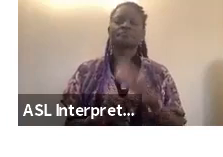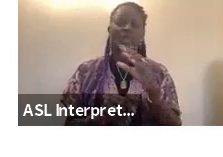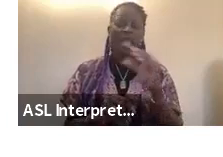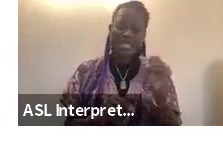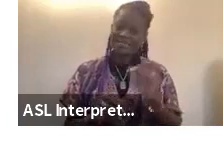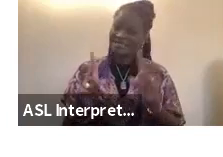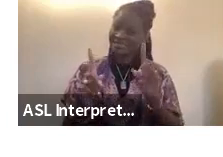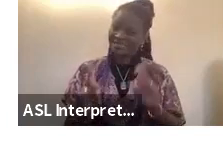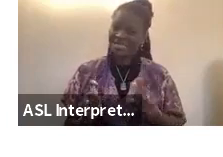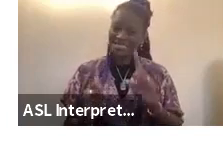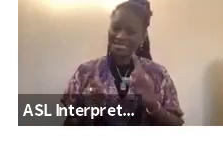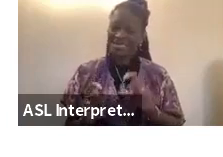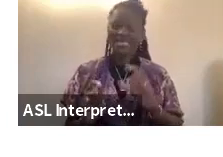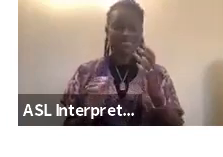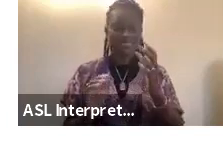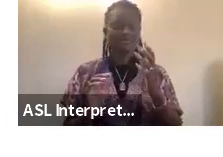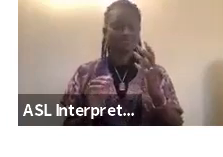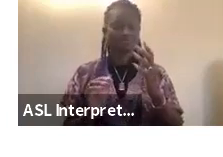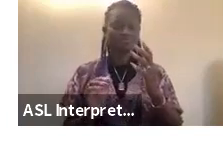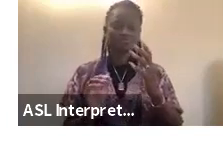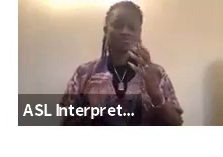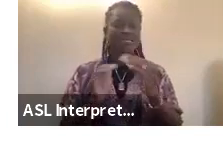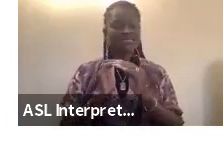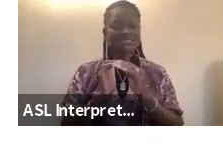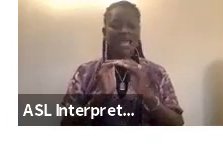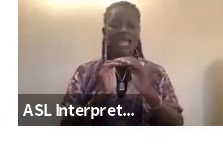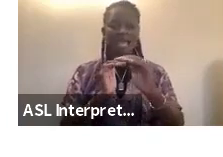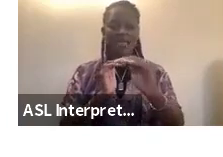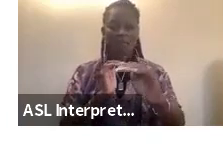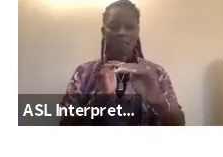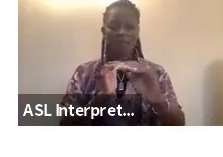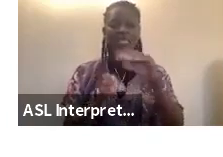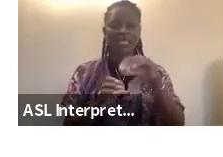decreased across all geographies in our county.